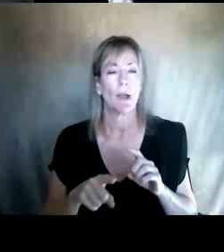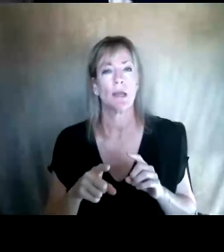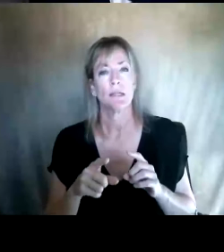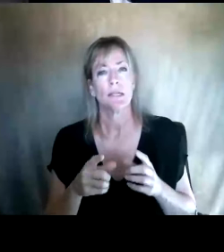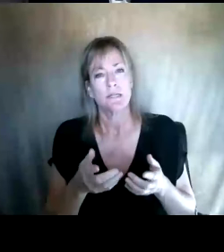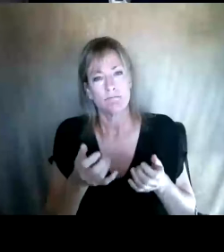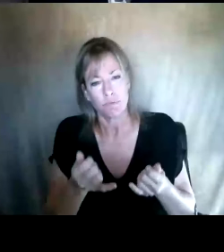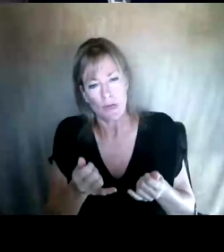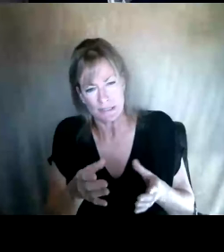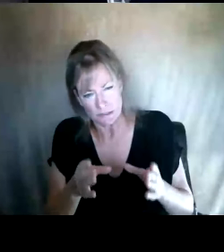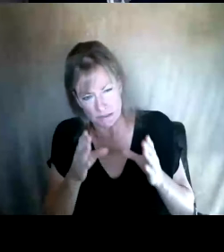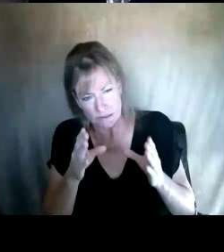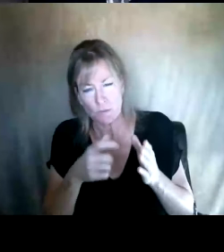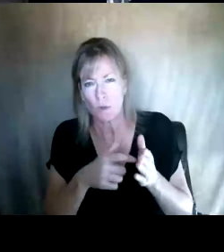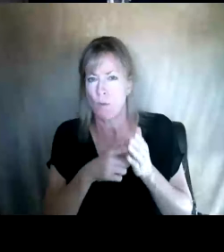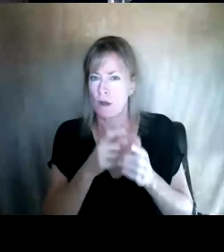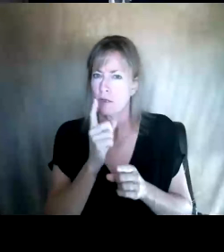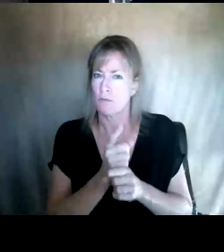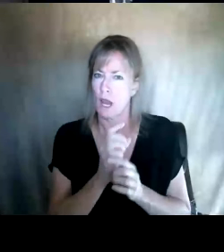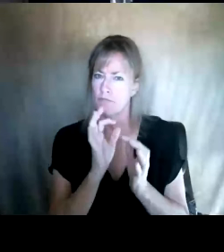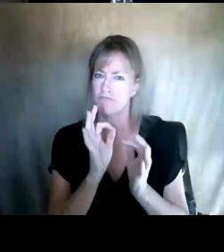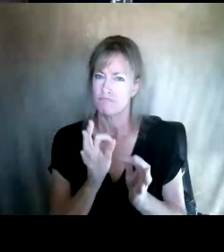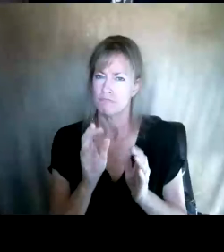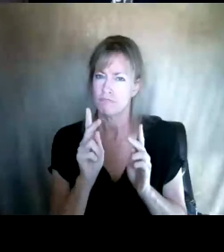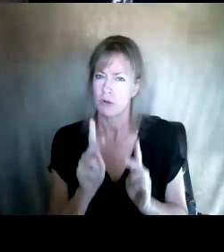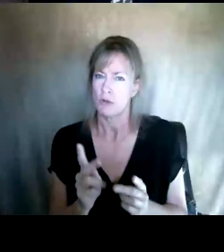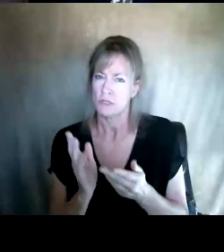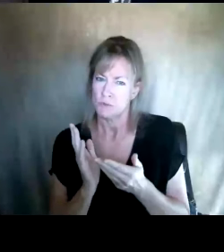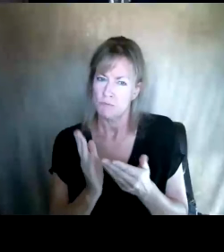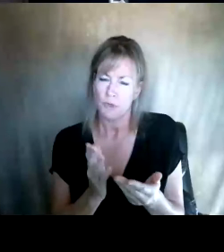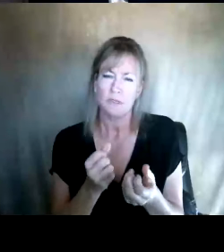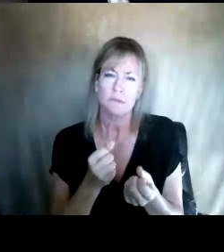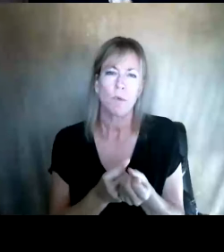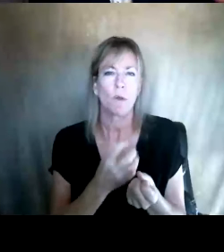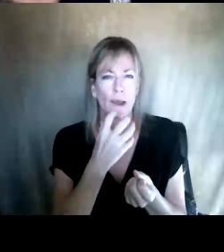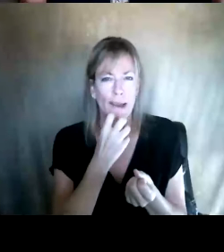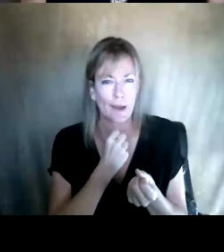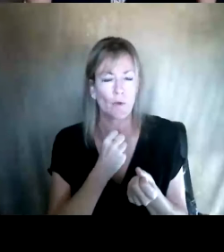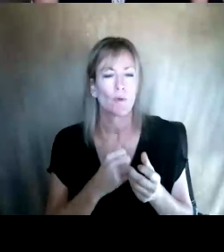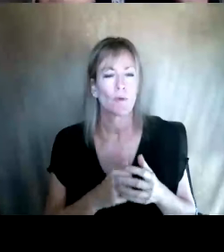RIGHT INDIVIDUAL TO BRING THAT SUPPORT AND CARE AND ESTABLISH